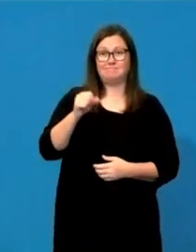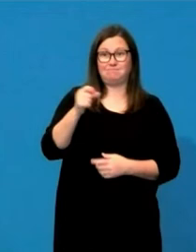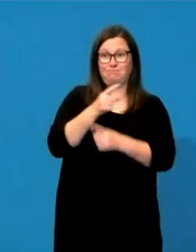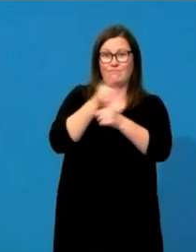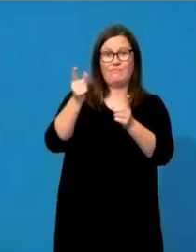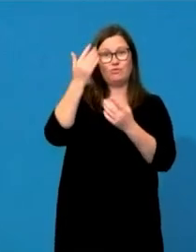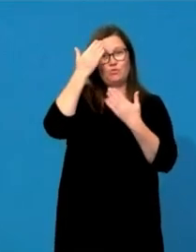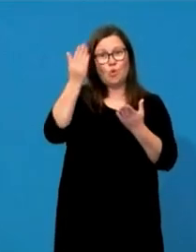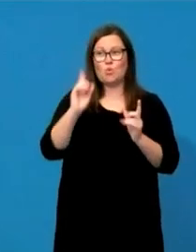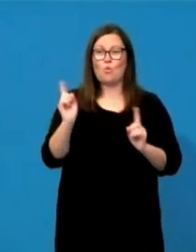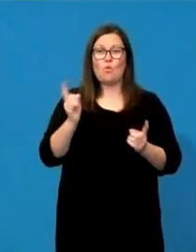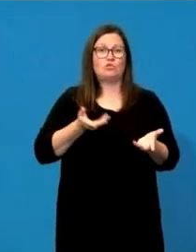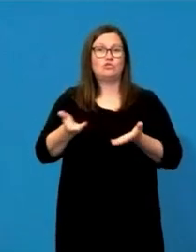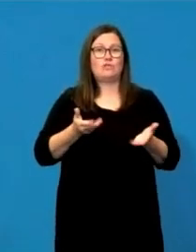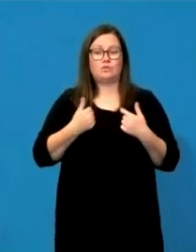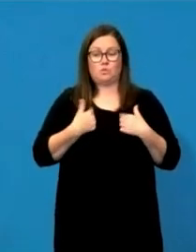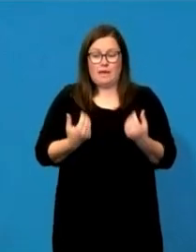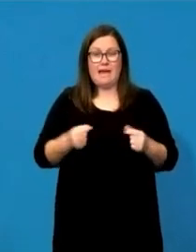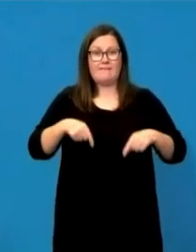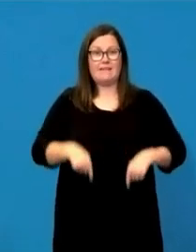in Fitzroy, to designate that such amount.